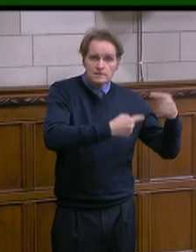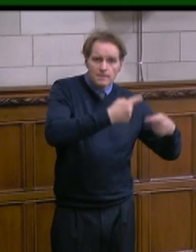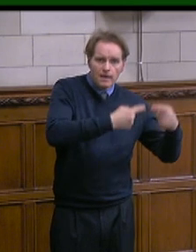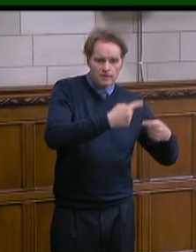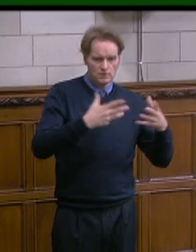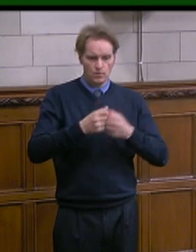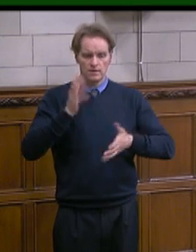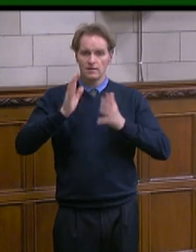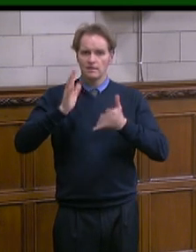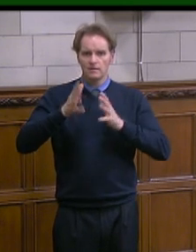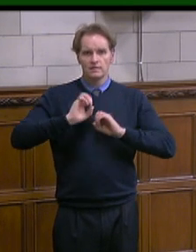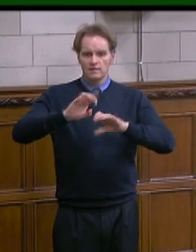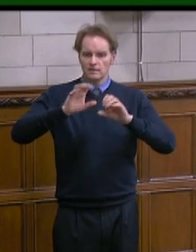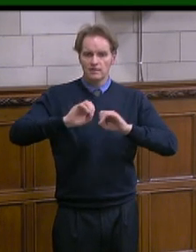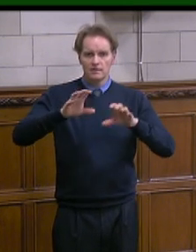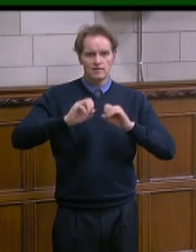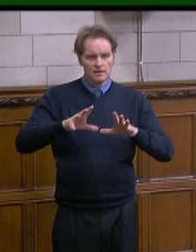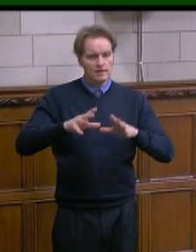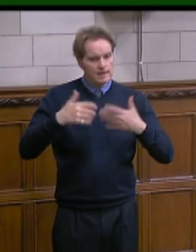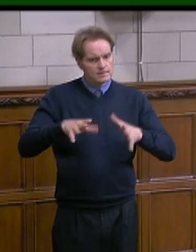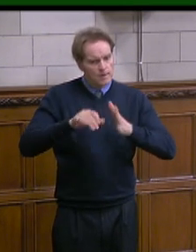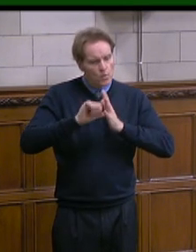understand it has been somewhat of a challenge to make it possible, so I congratulate the